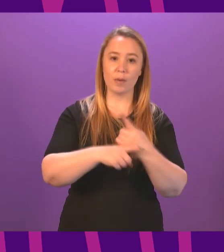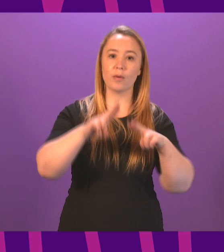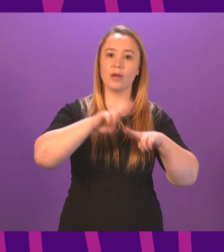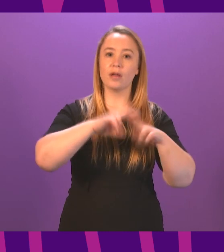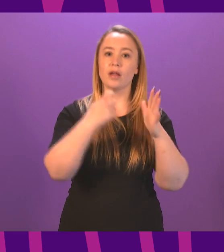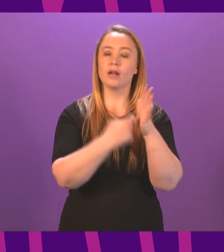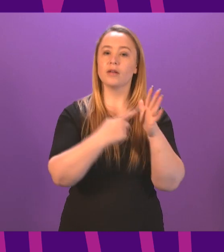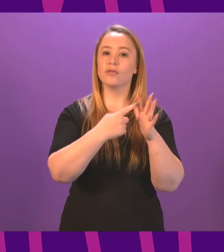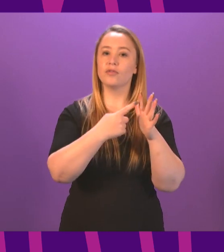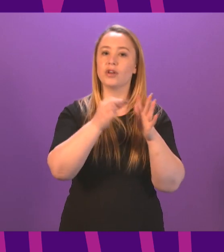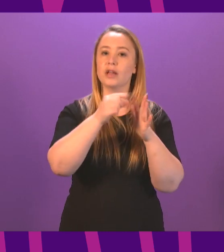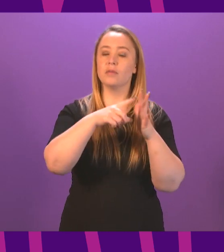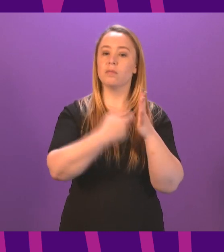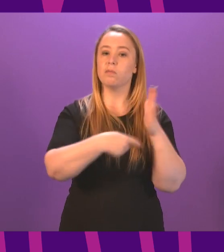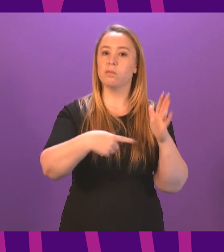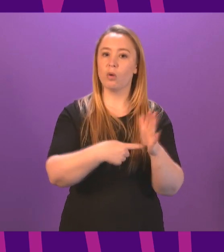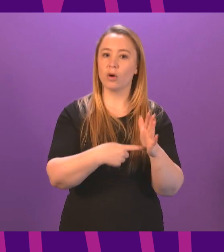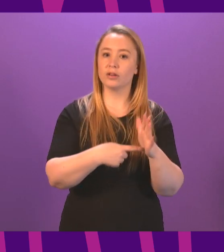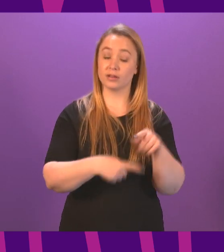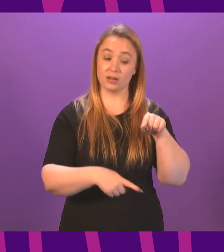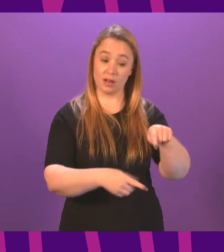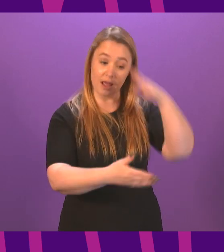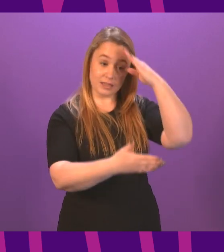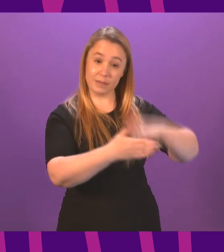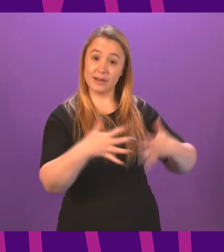of free ports in the United States has been that they lead mainly to the relocation of